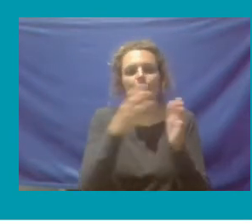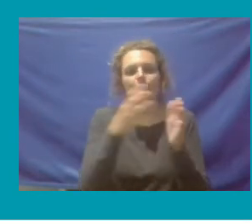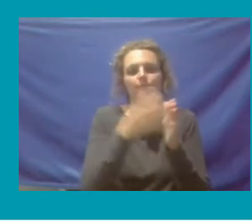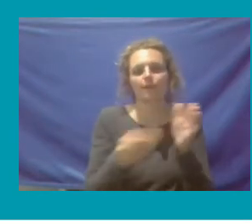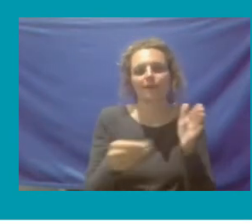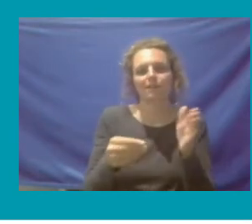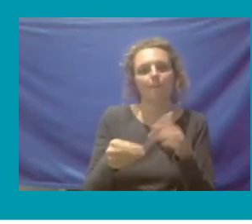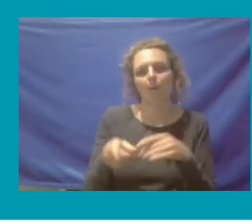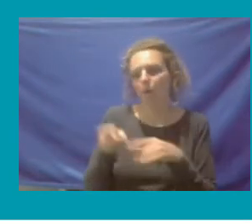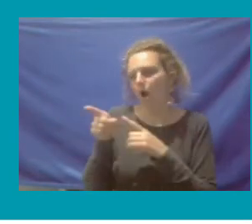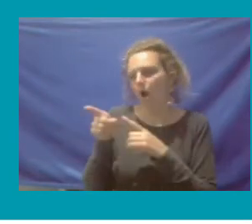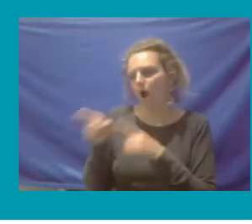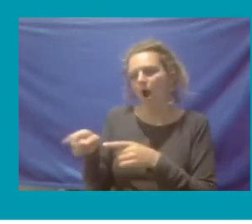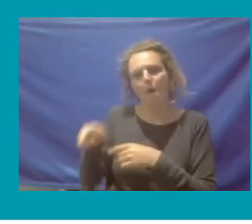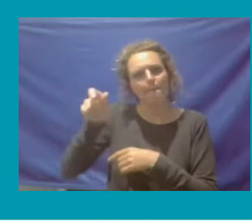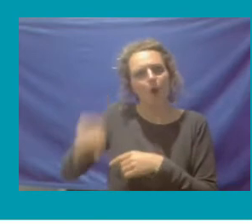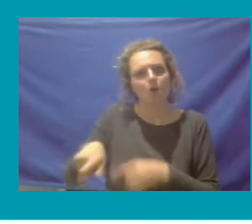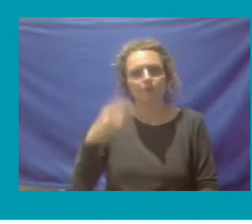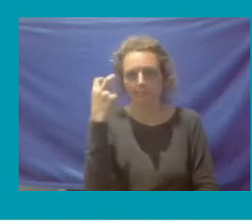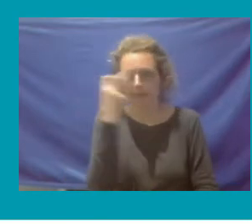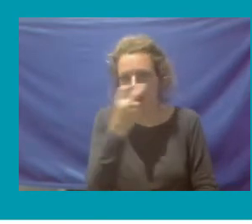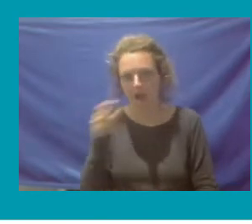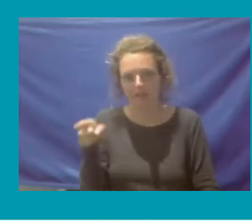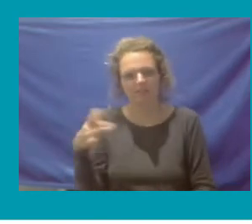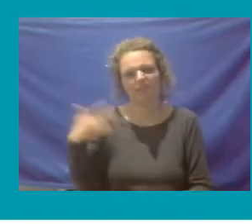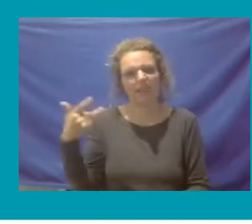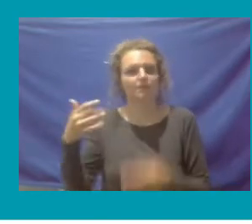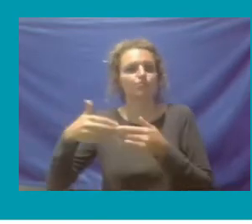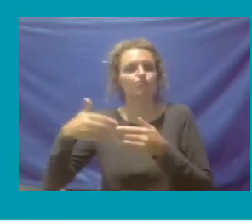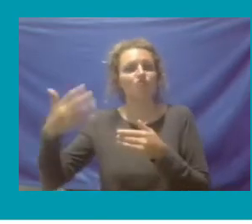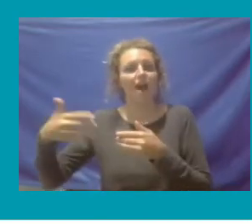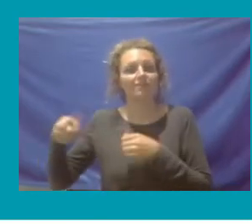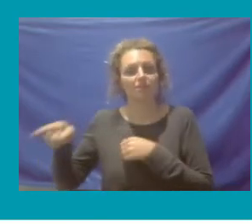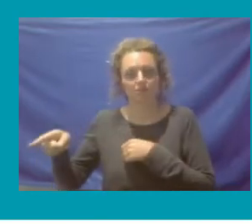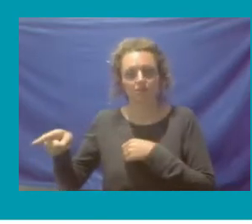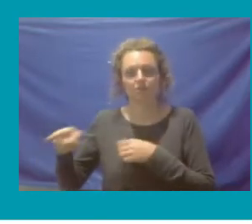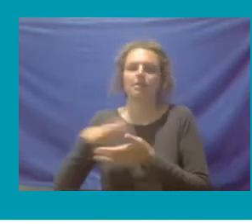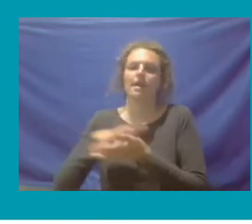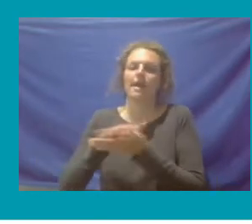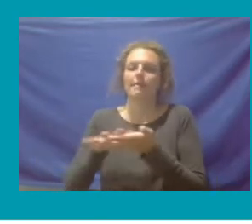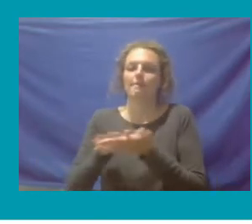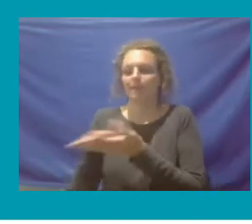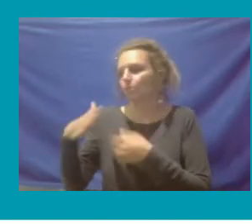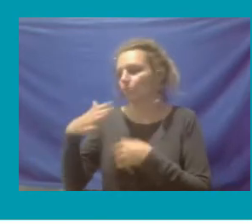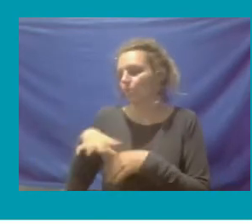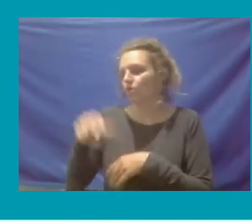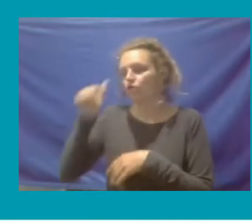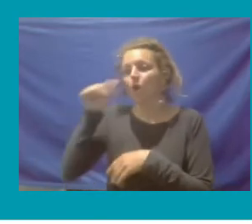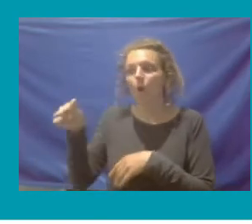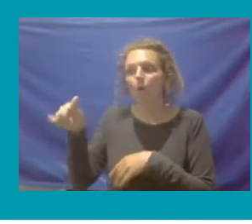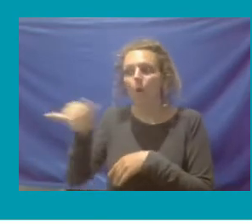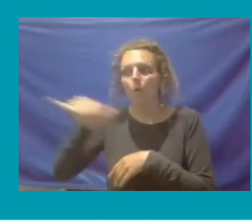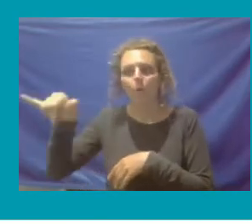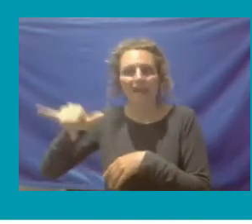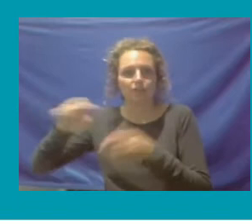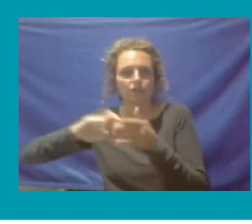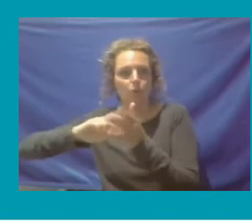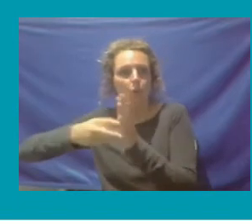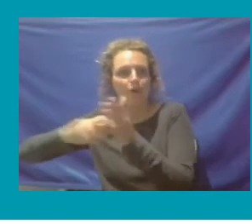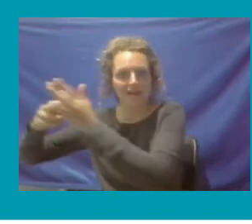Local to you, then. That's going to serve them better than we are. So what we wanted to have was a kind of a directory of all of the